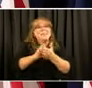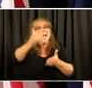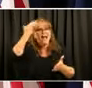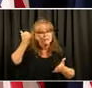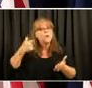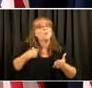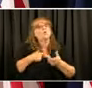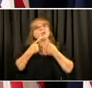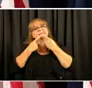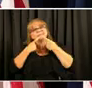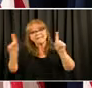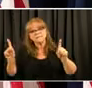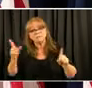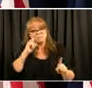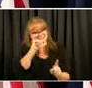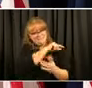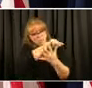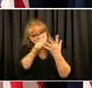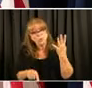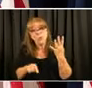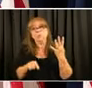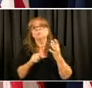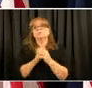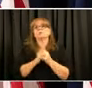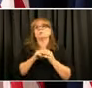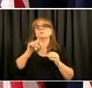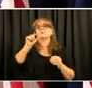different counties and communities and even within counties different cities have different